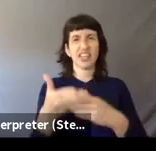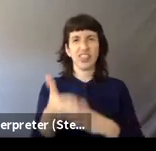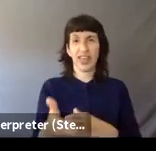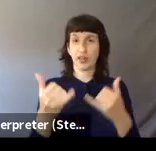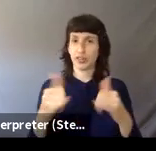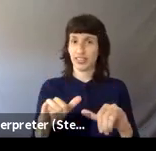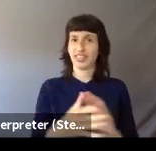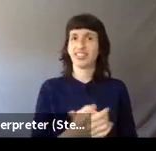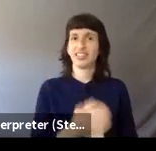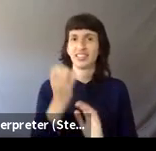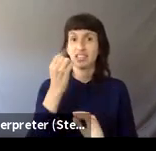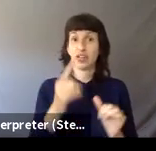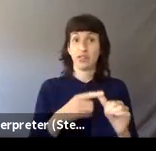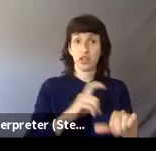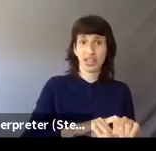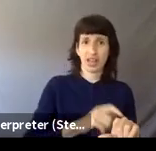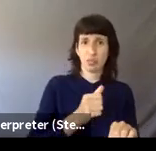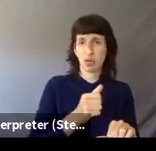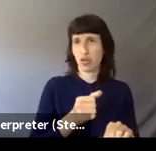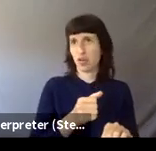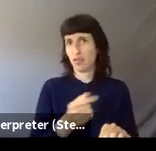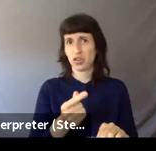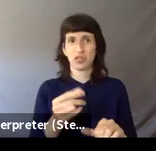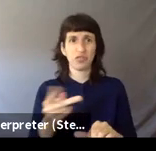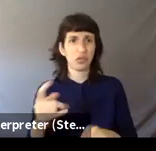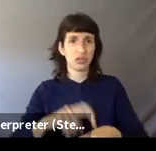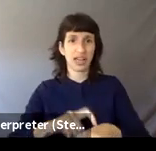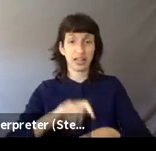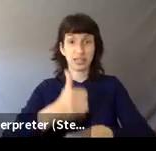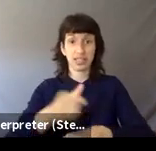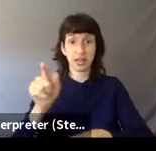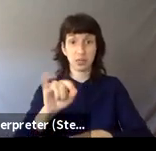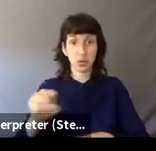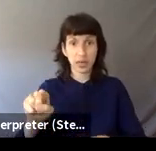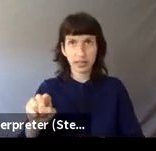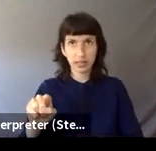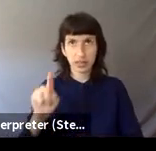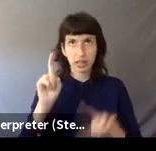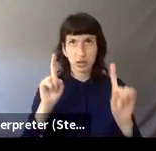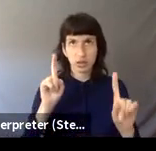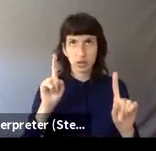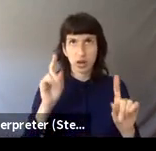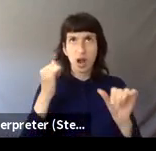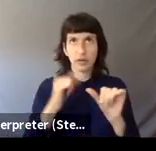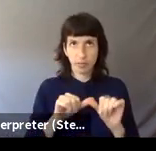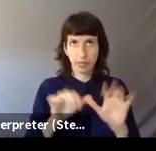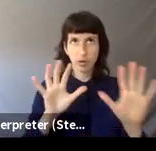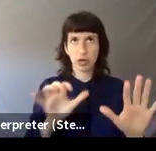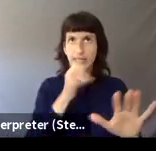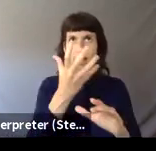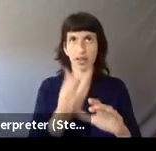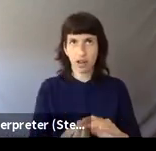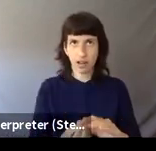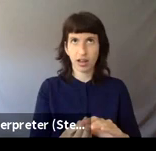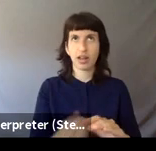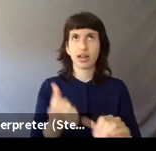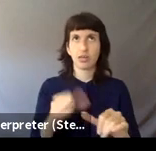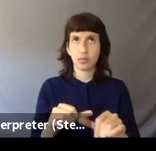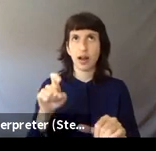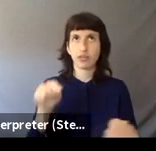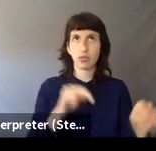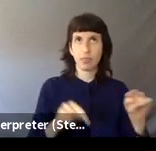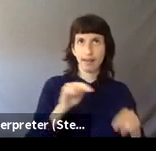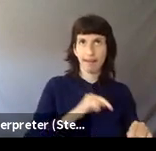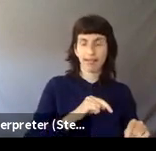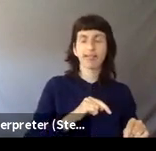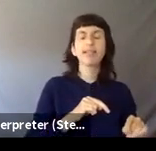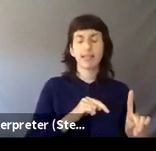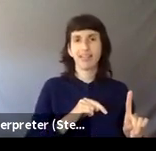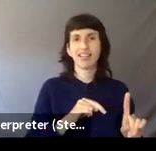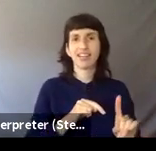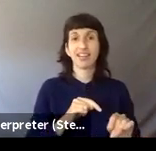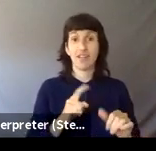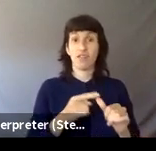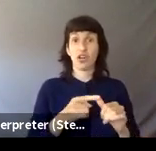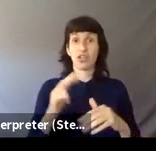And now that week 2 quiz I just created is now part of the list.